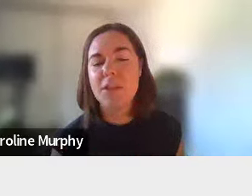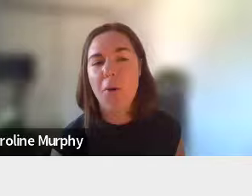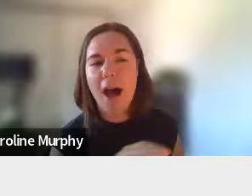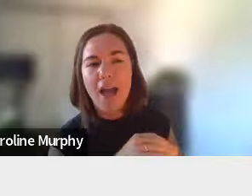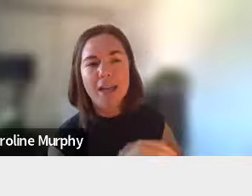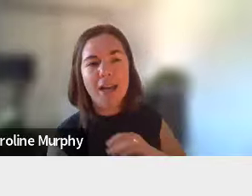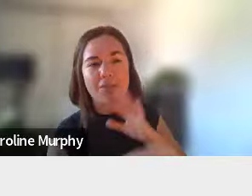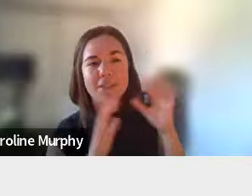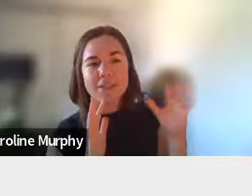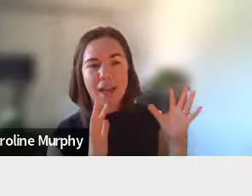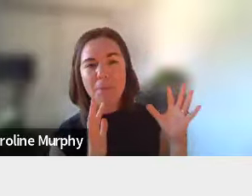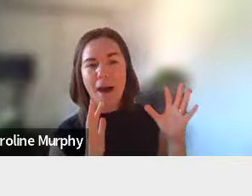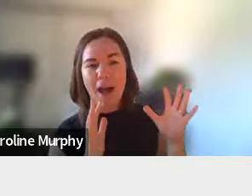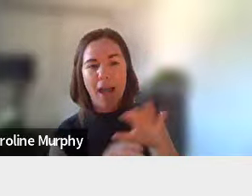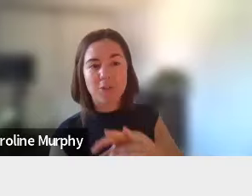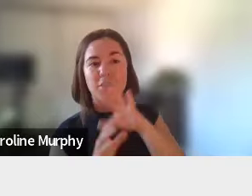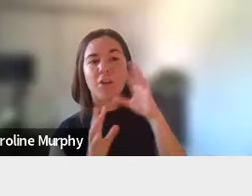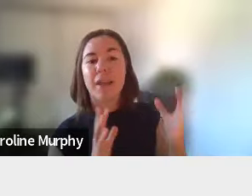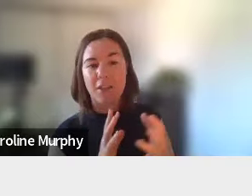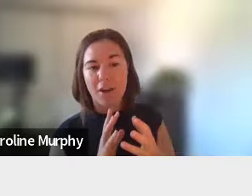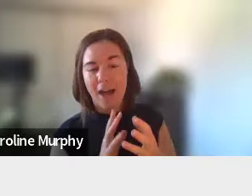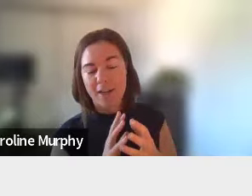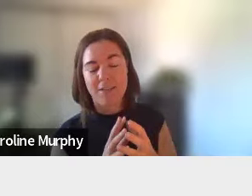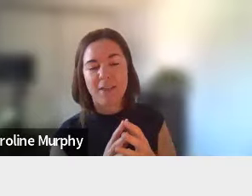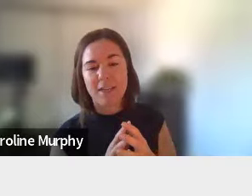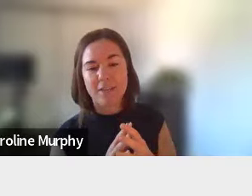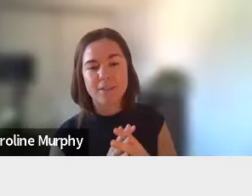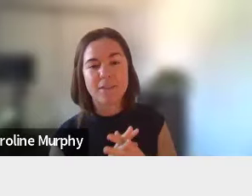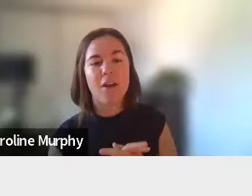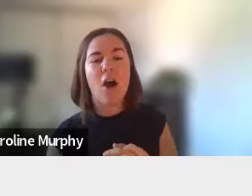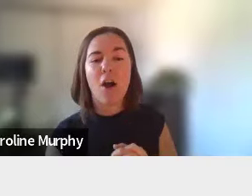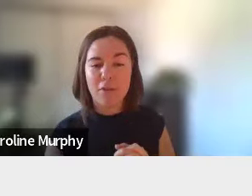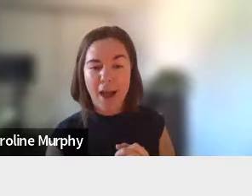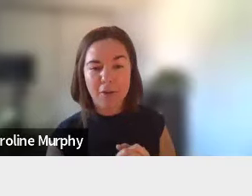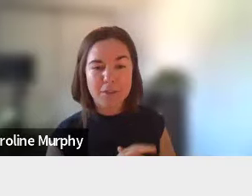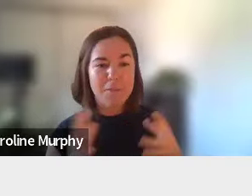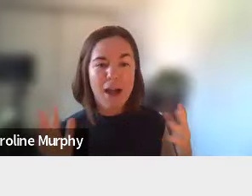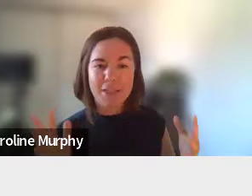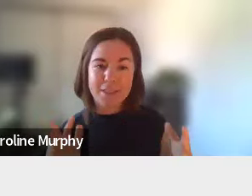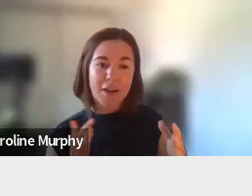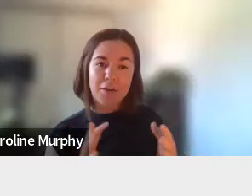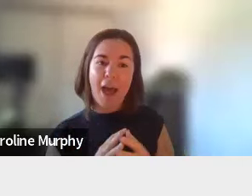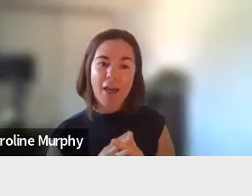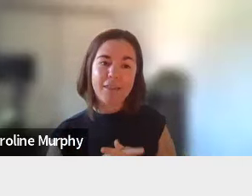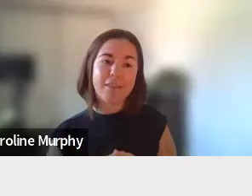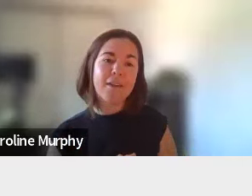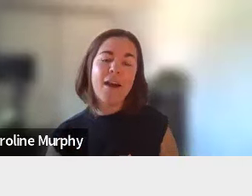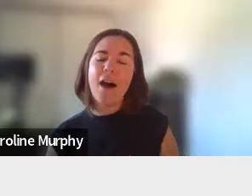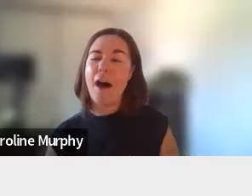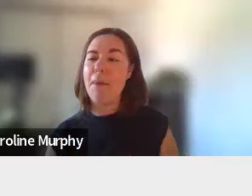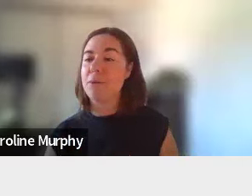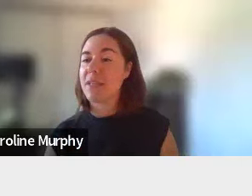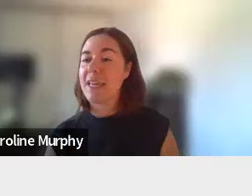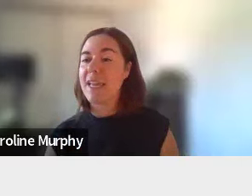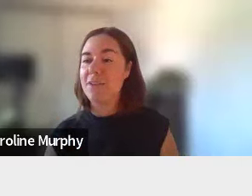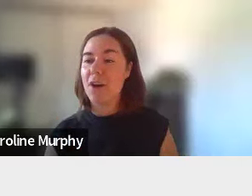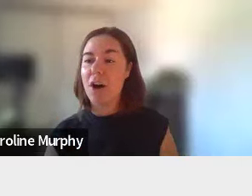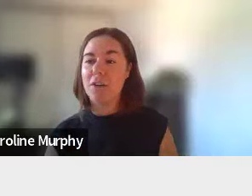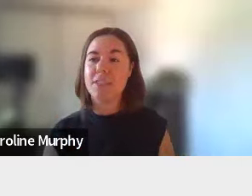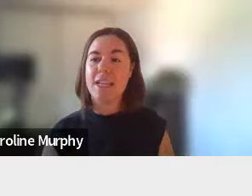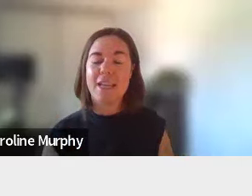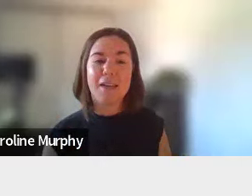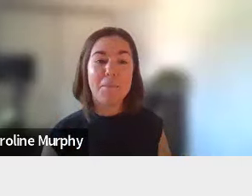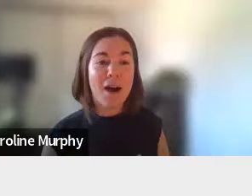So I kind of set up my extracurricular activities around my desired path. I was really involved in